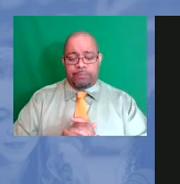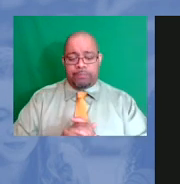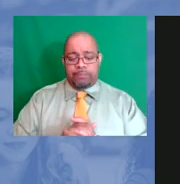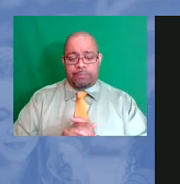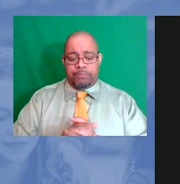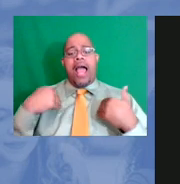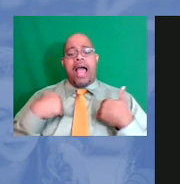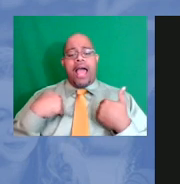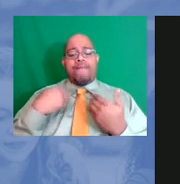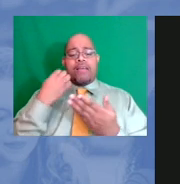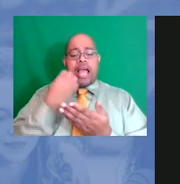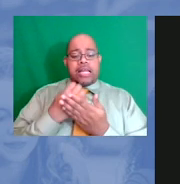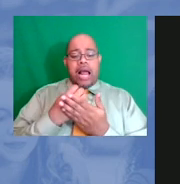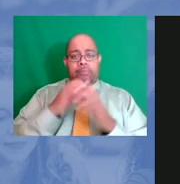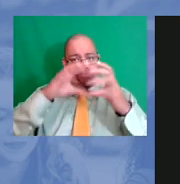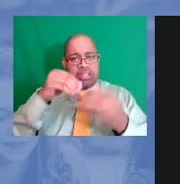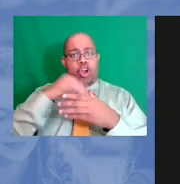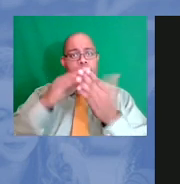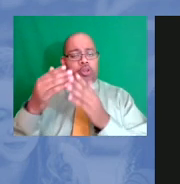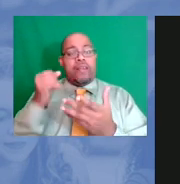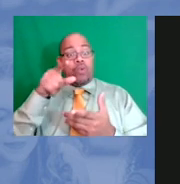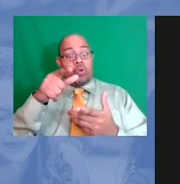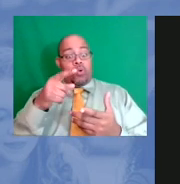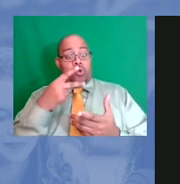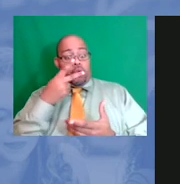I WOULD HAVE ON TO SAY WHETHER YOU LOOKED AT THE PERFORMANCE OF OUR DISTRICT GOING BACK